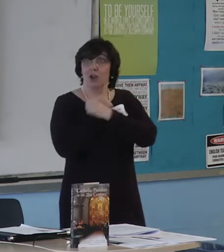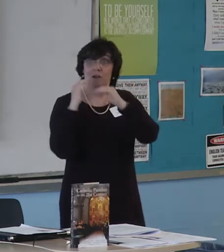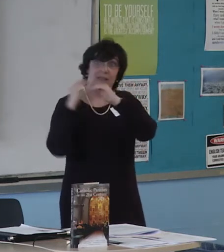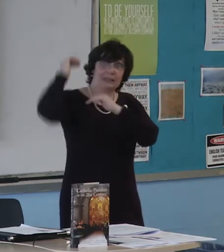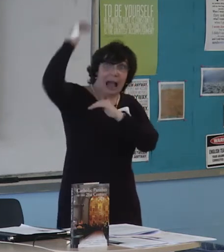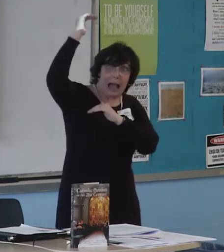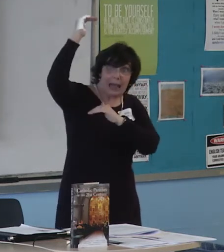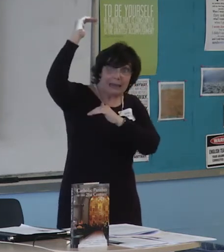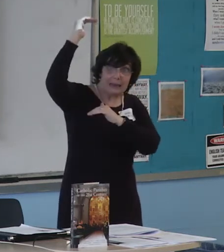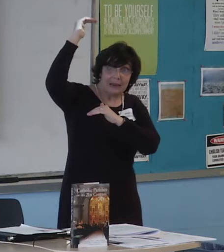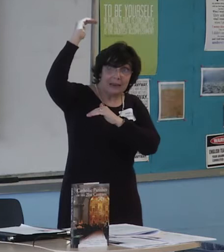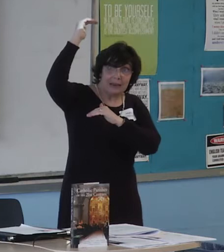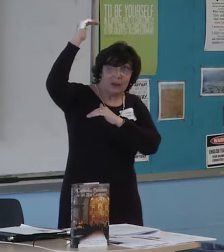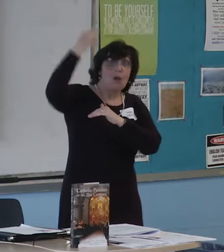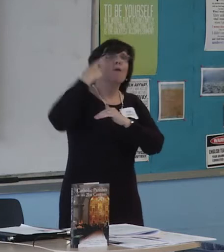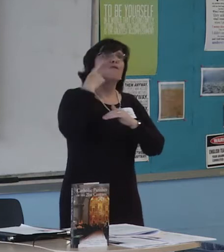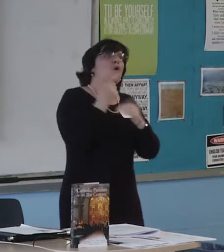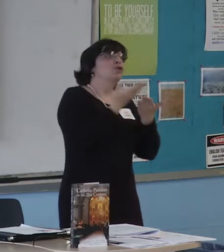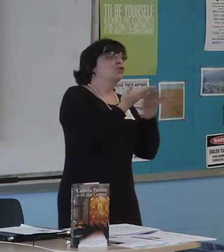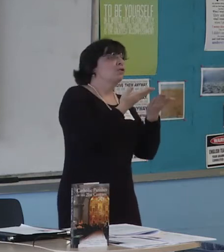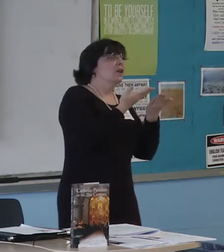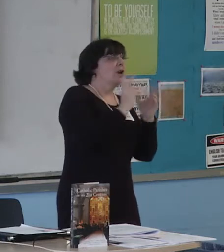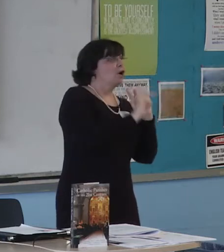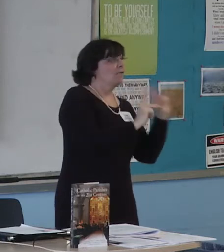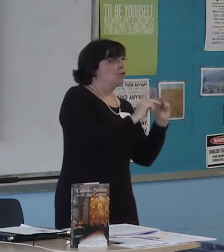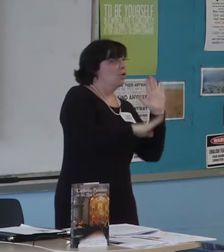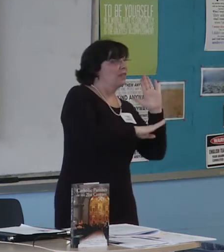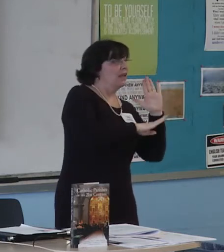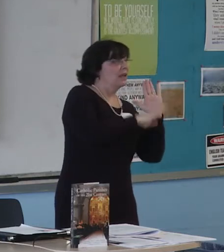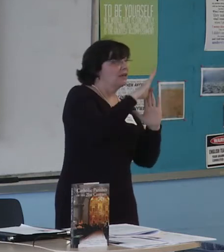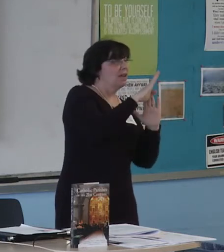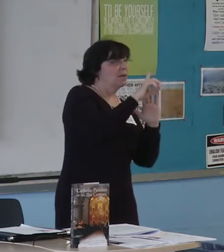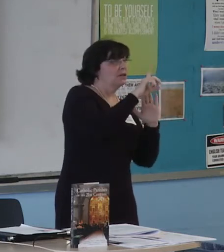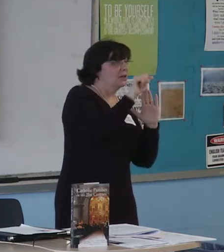under serving individuals with intellectual disabilities, the diocese